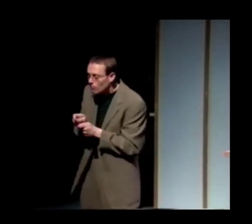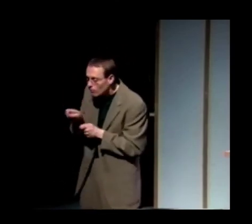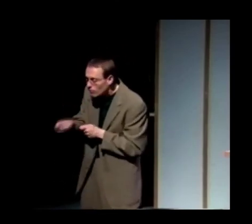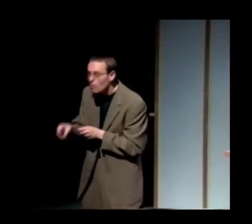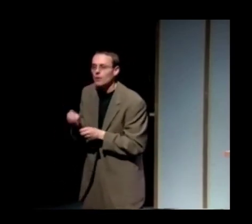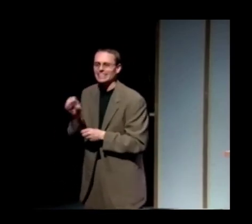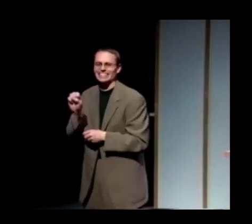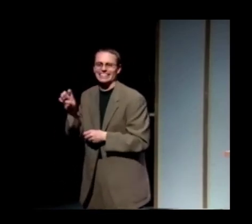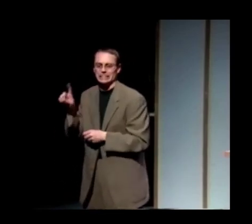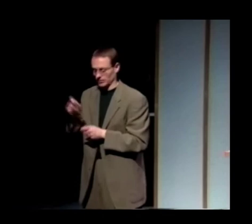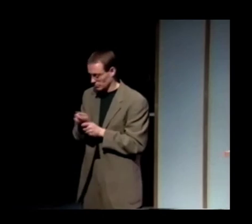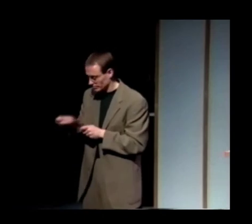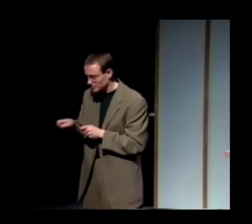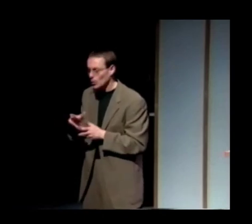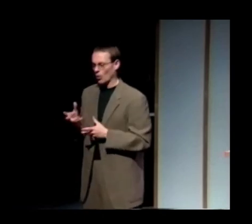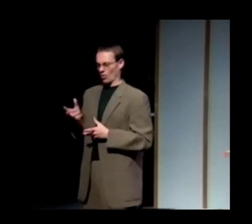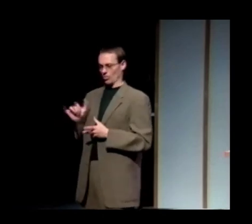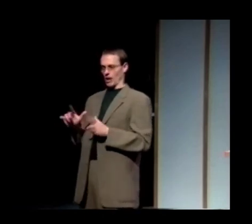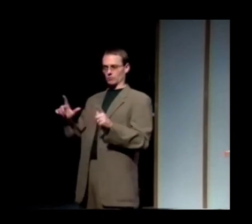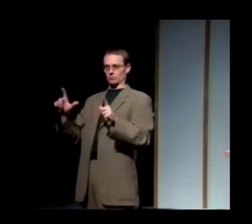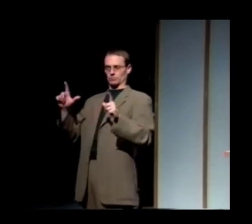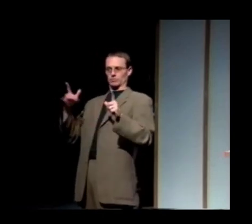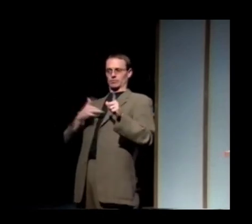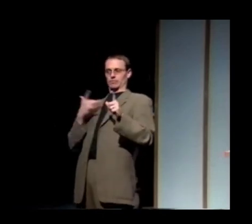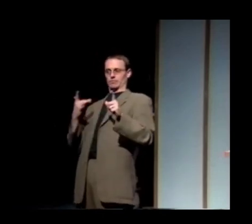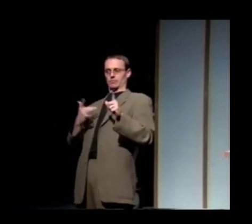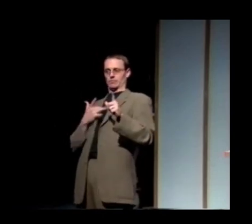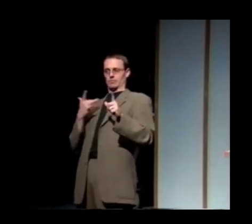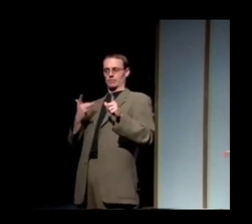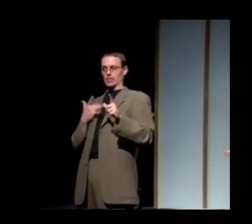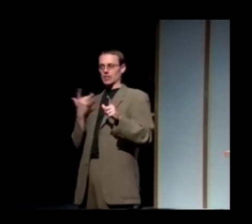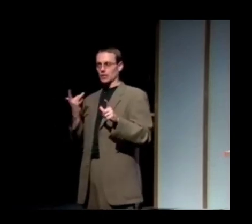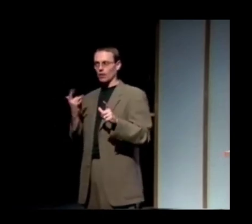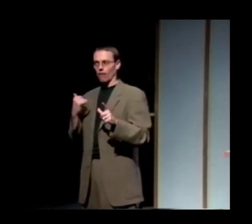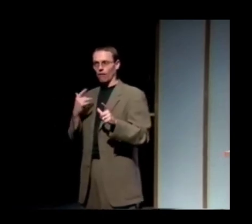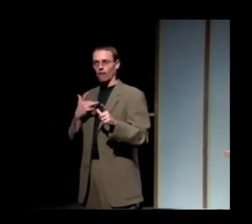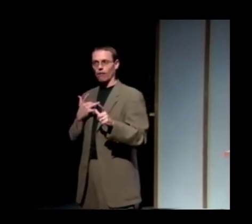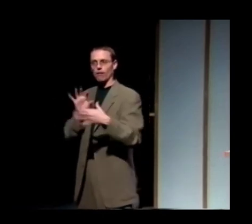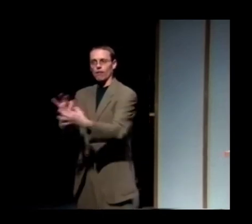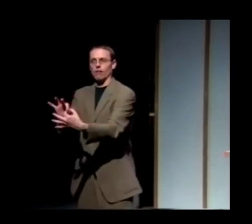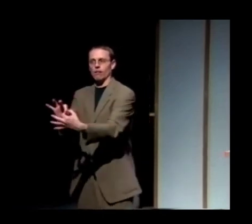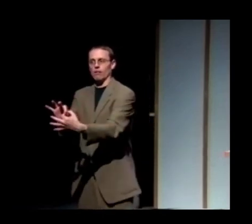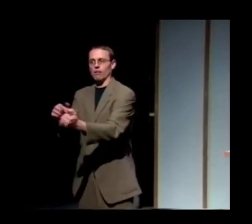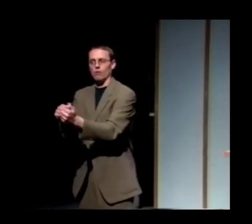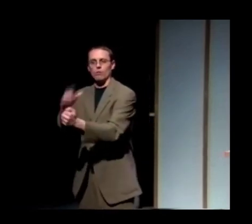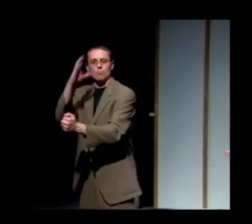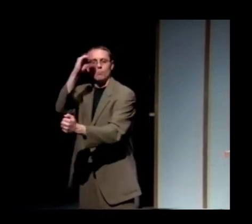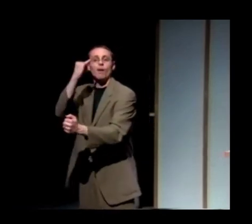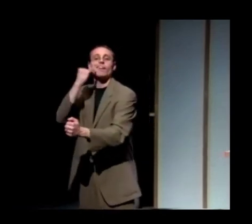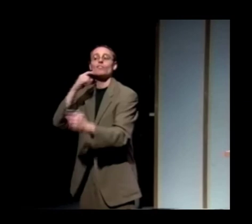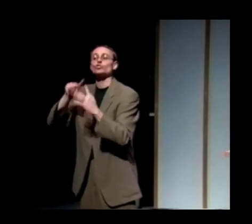AND THE BOY WAS A COFFEE FARMER, PLANTING SEEDS, OK?